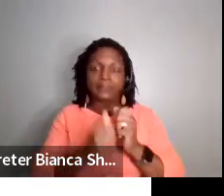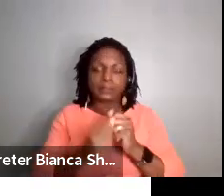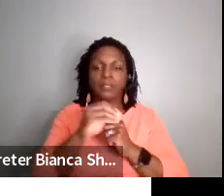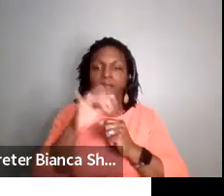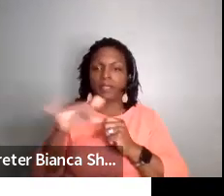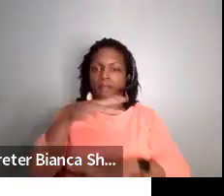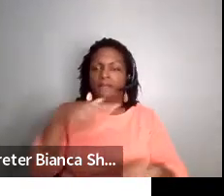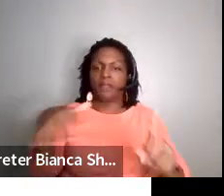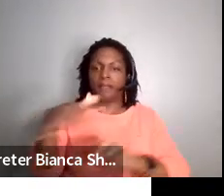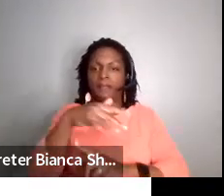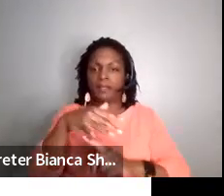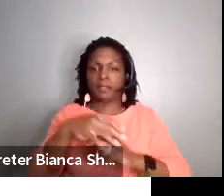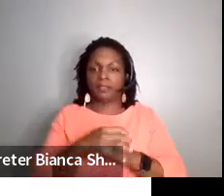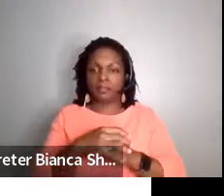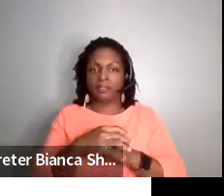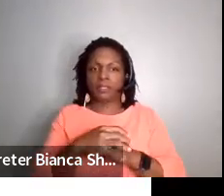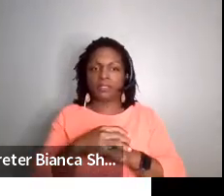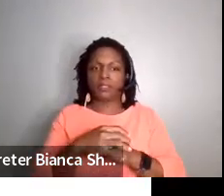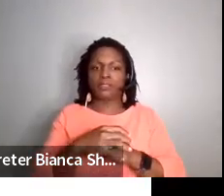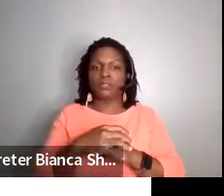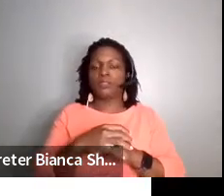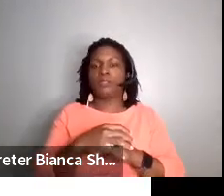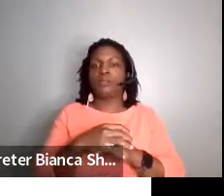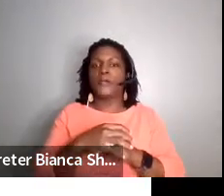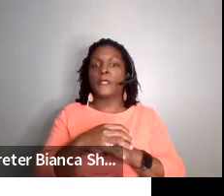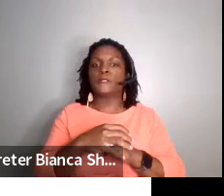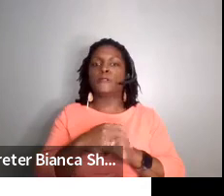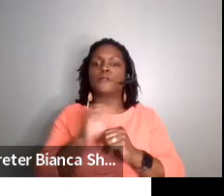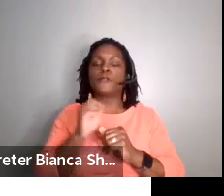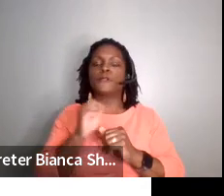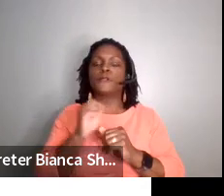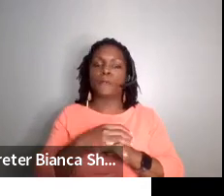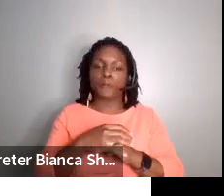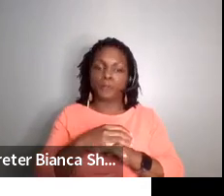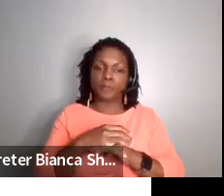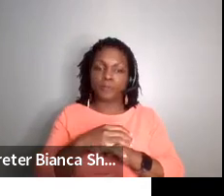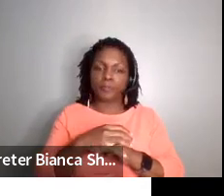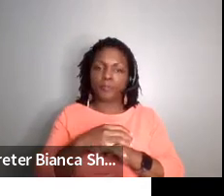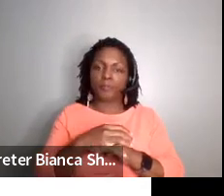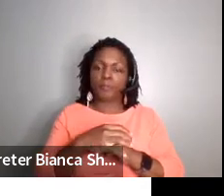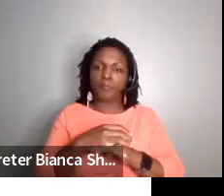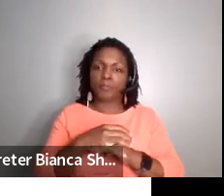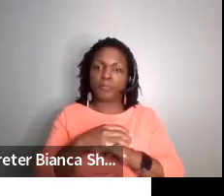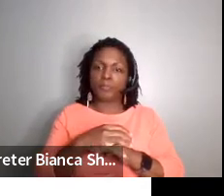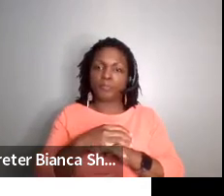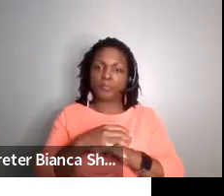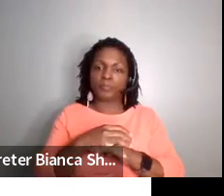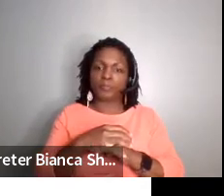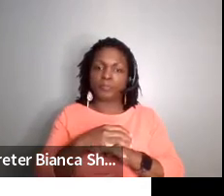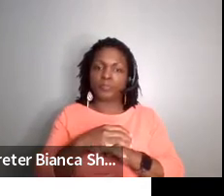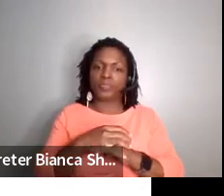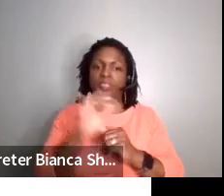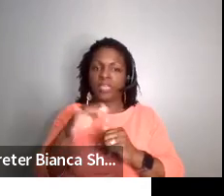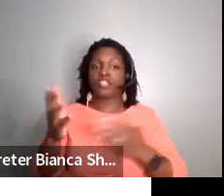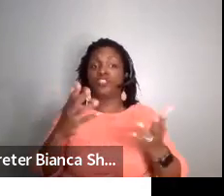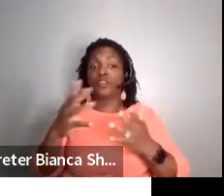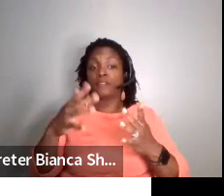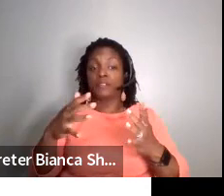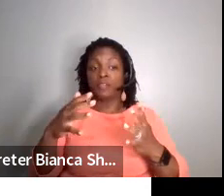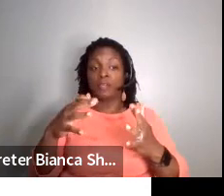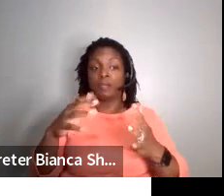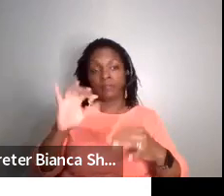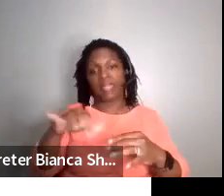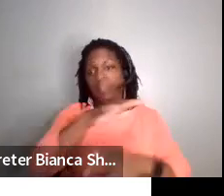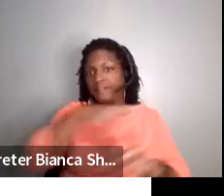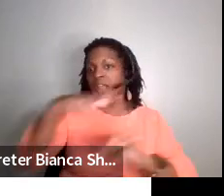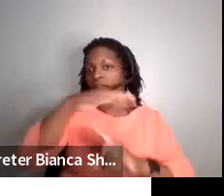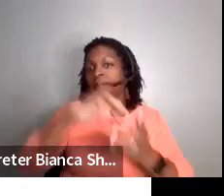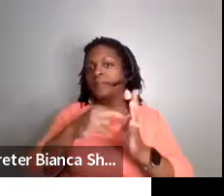The service environment is within us. really, people who are interacting with us